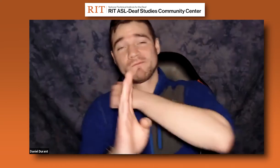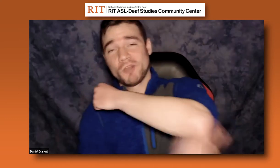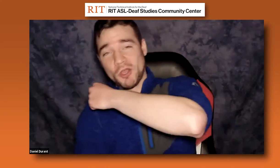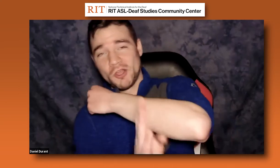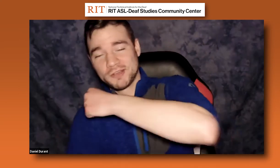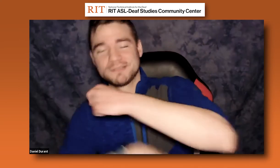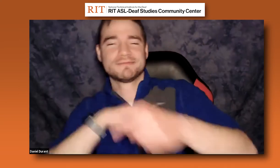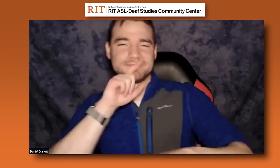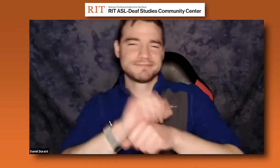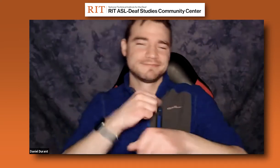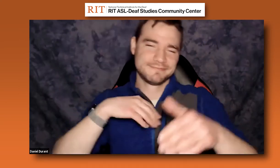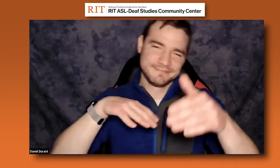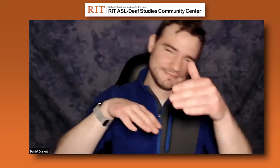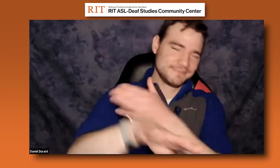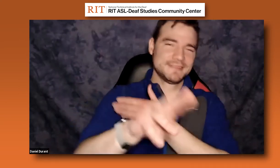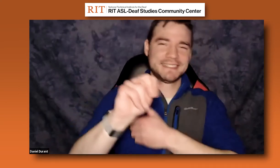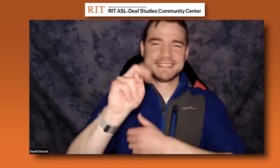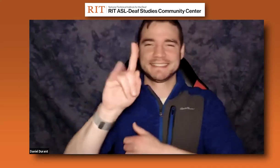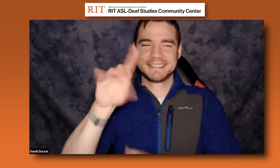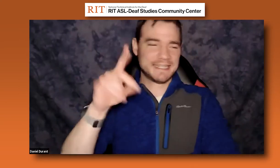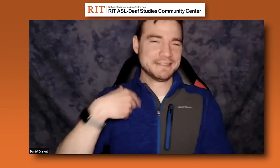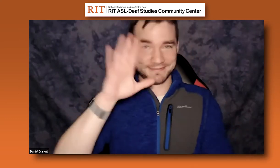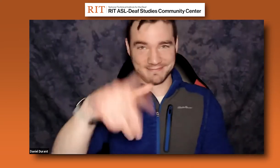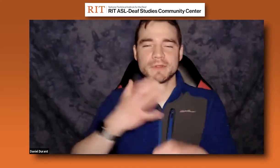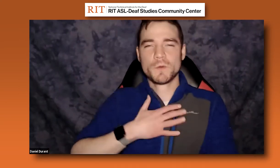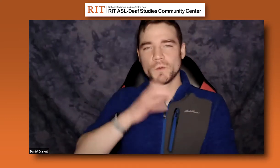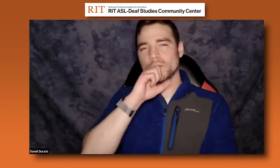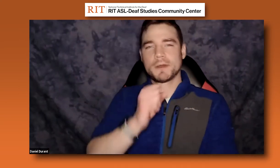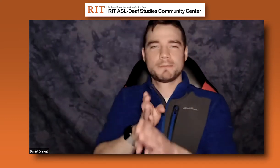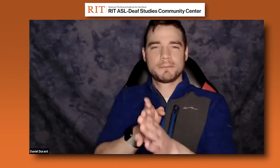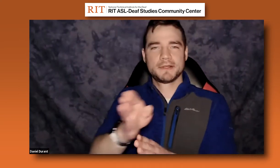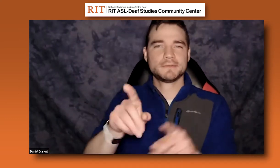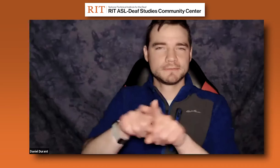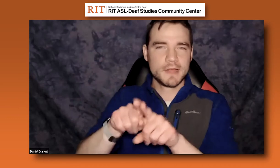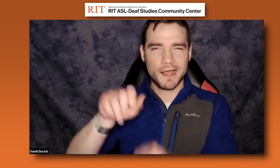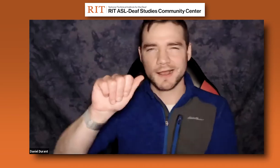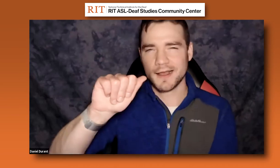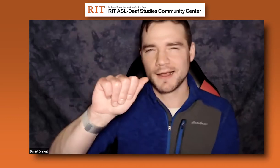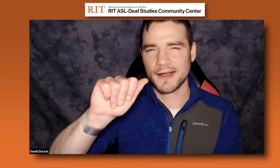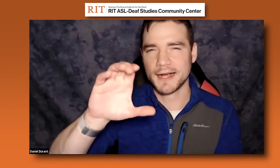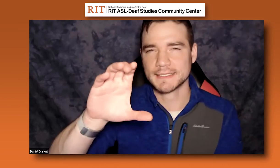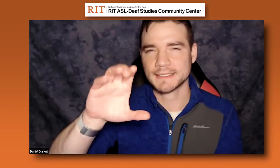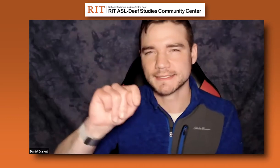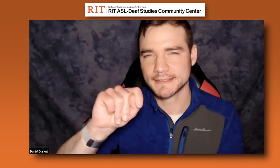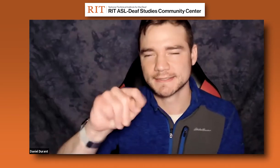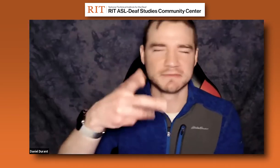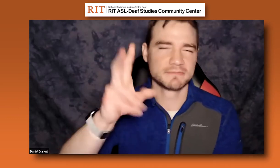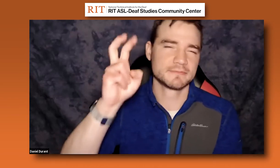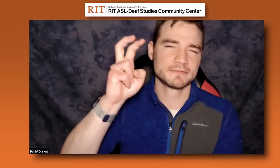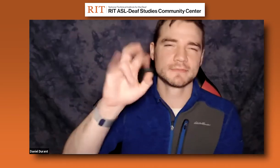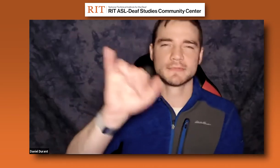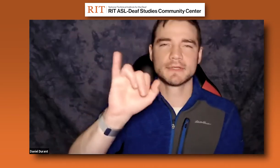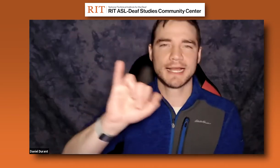So then, that fall, I came to NTID. My old major was ACT,